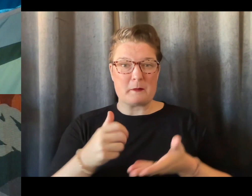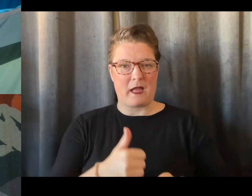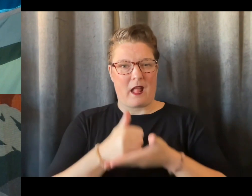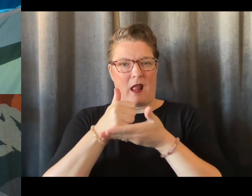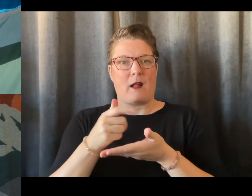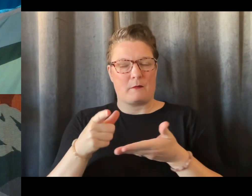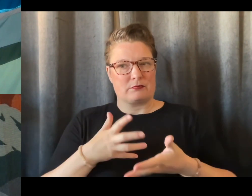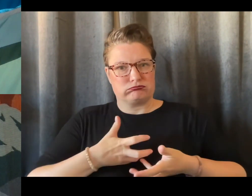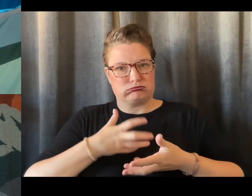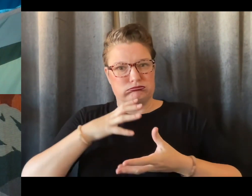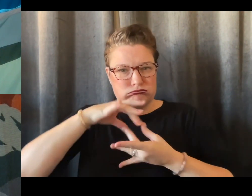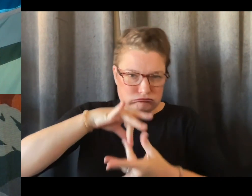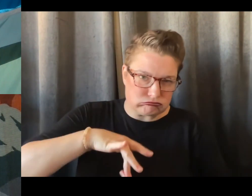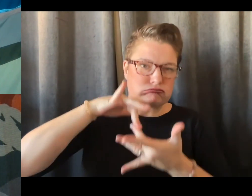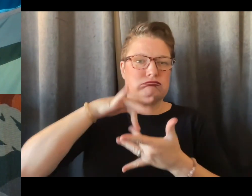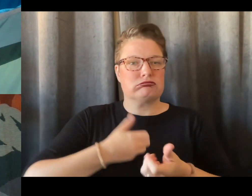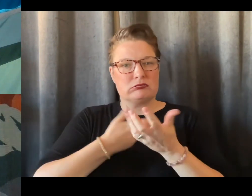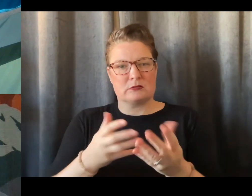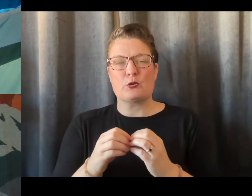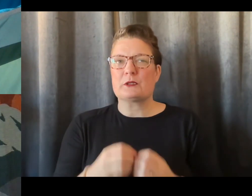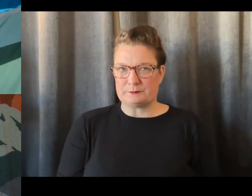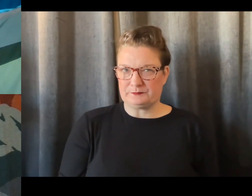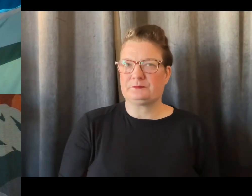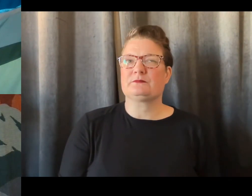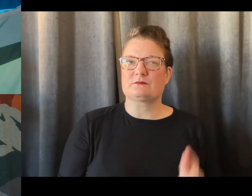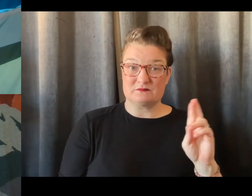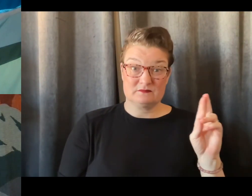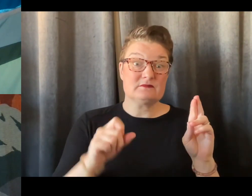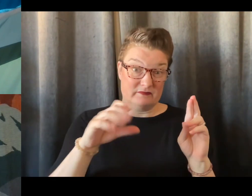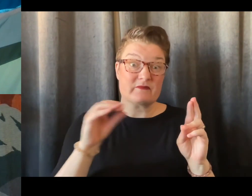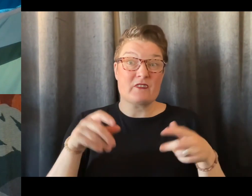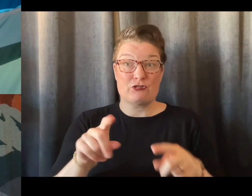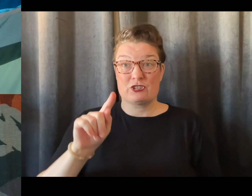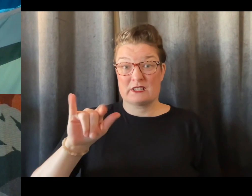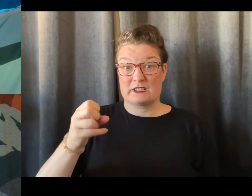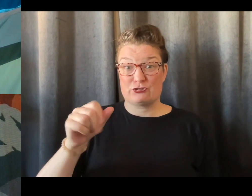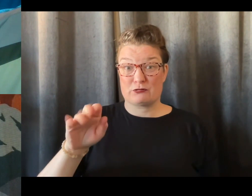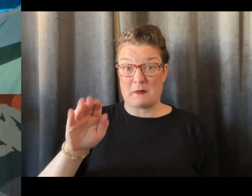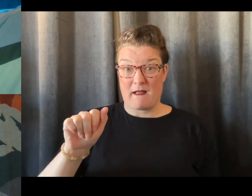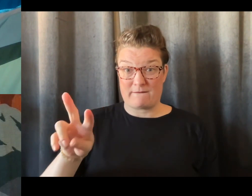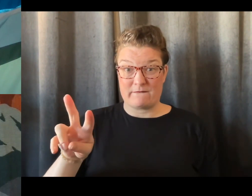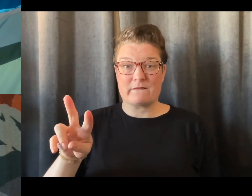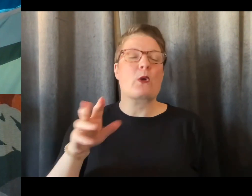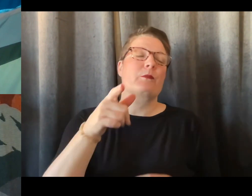And there's this transition on Tisha B'Av that happens. Oh, and just for people listening, the Mekonenet is, one of the archetypes